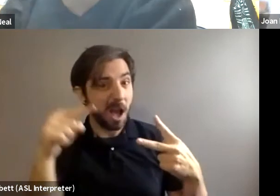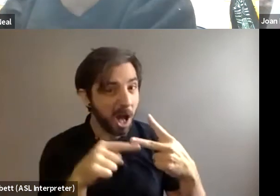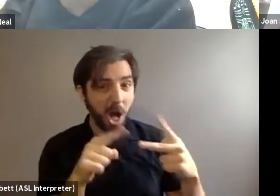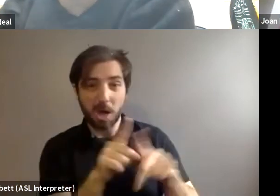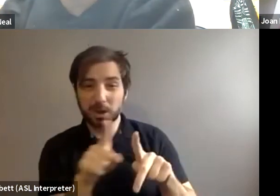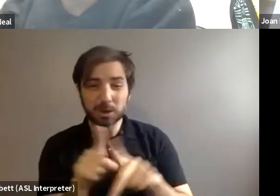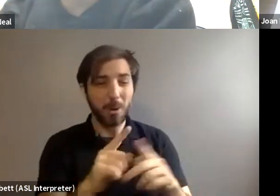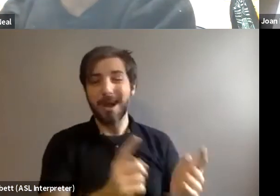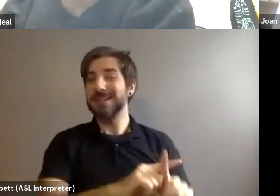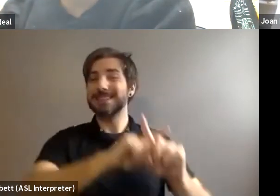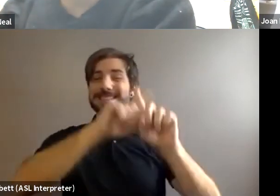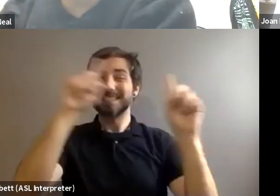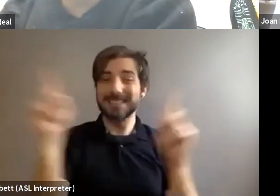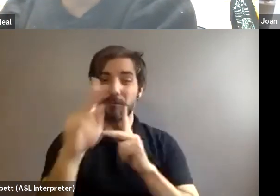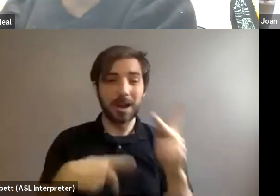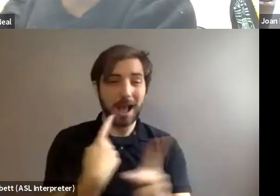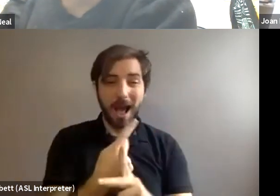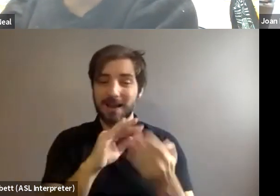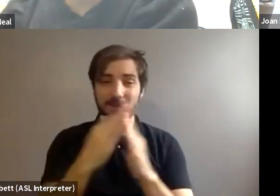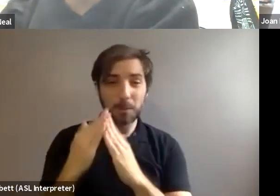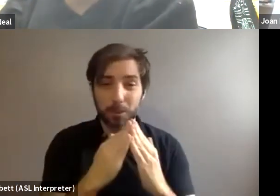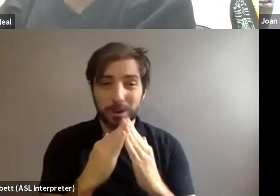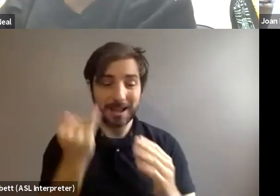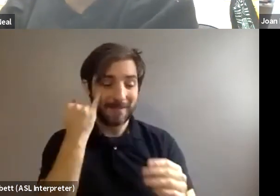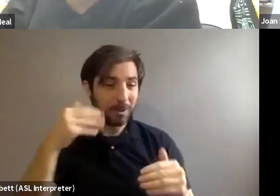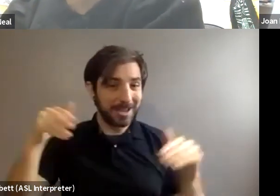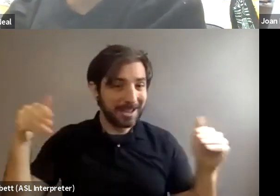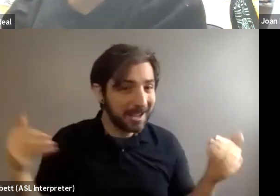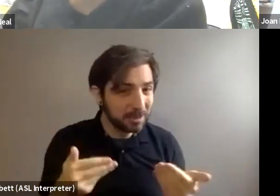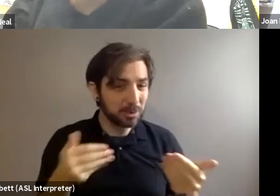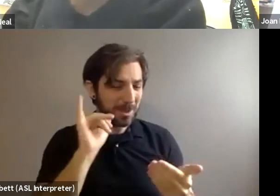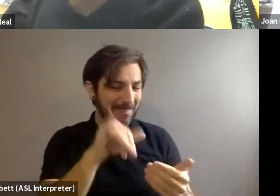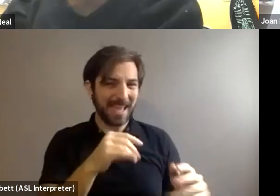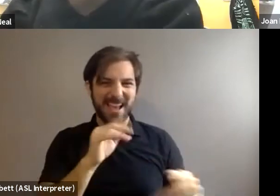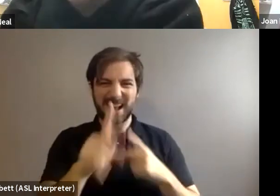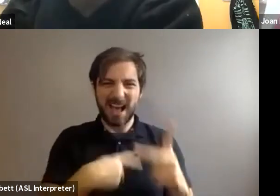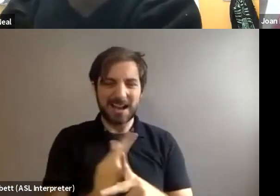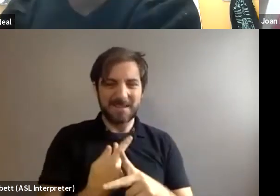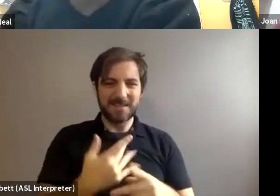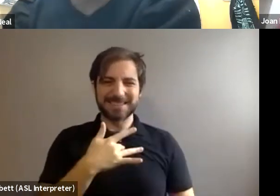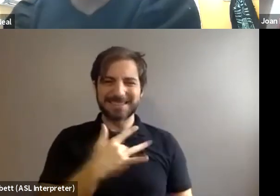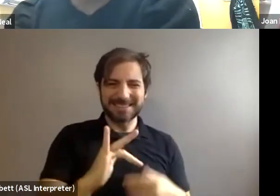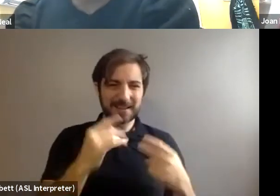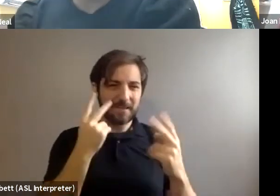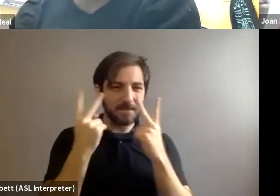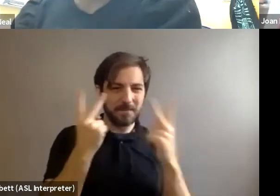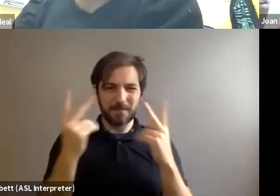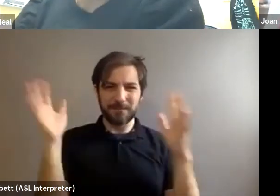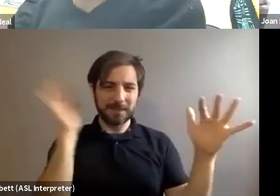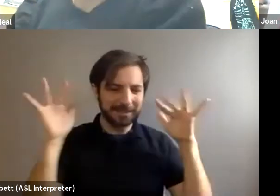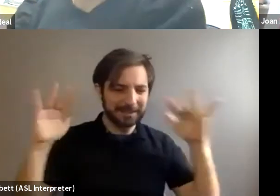if we actually introduce the idea of a sensory friendly space you know we do have a children's